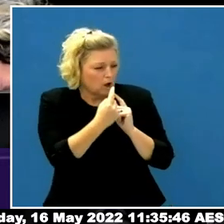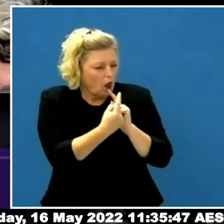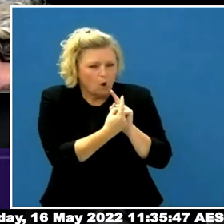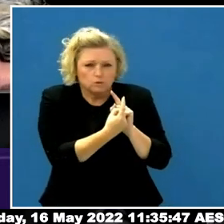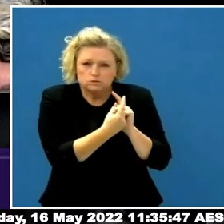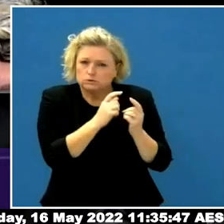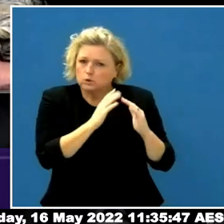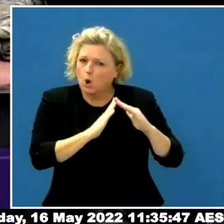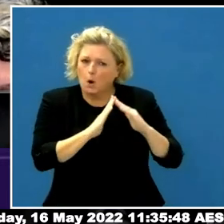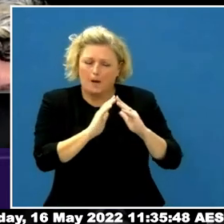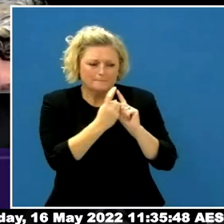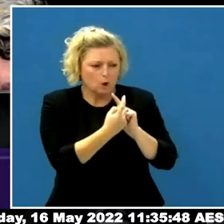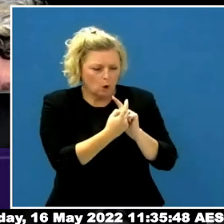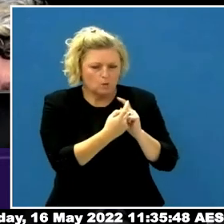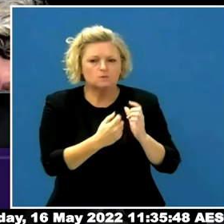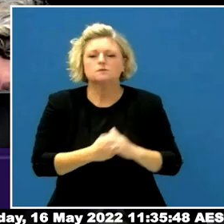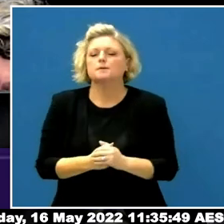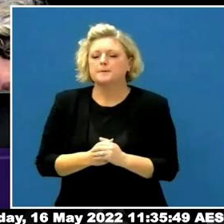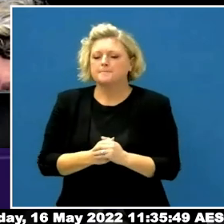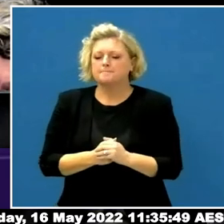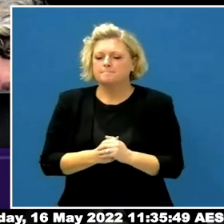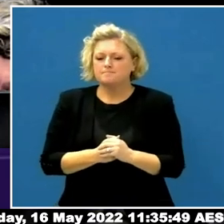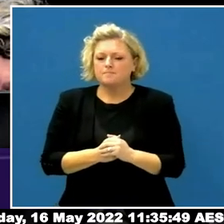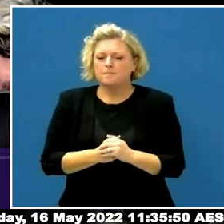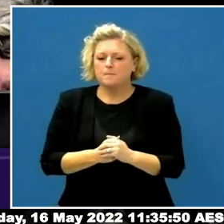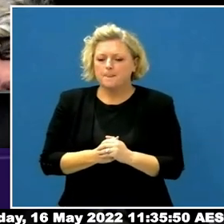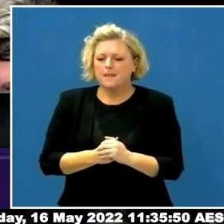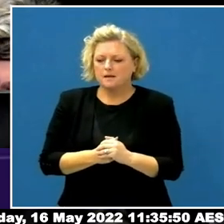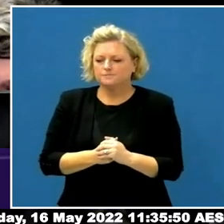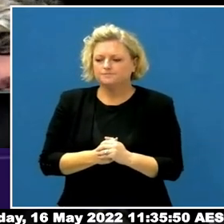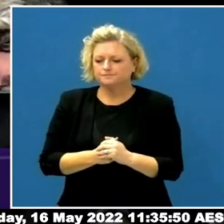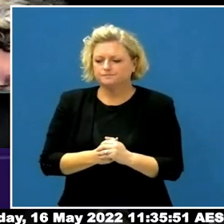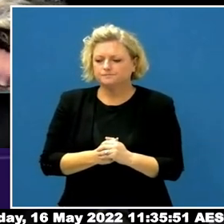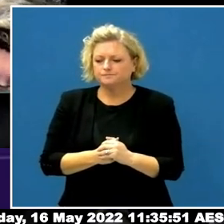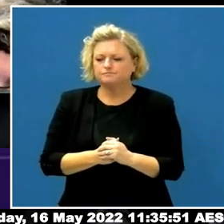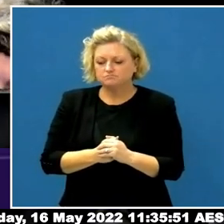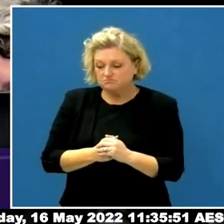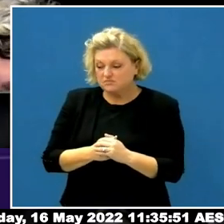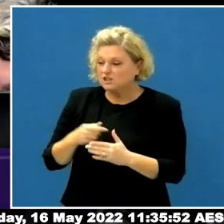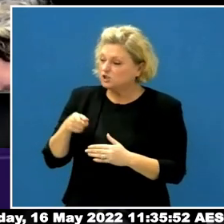Yes. MR FOGARTY: What did you hope Jason would get out of the day program?